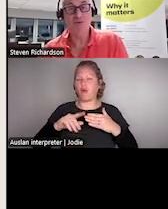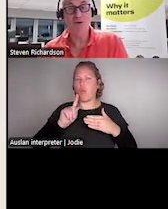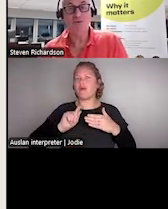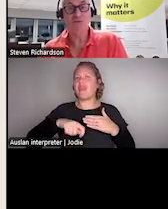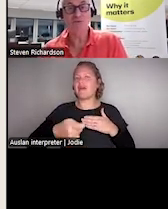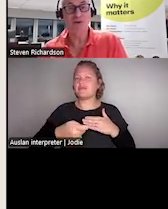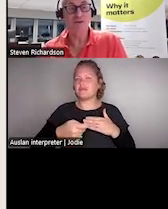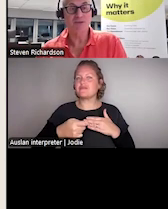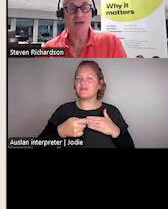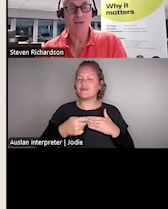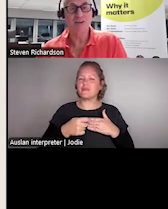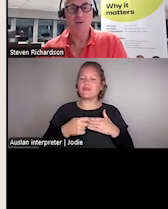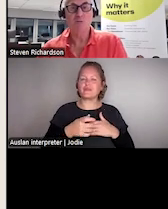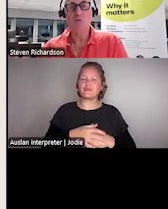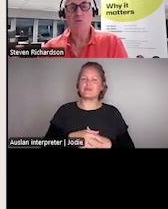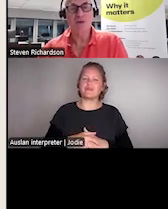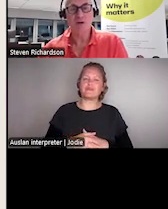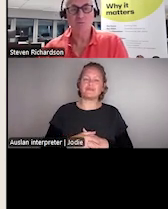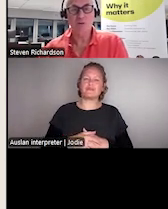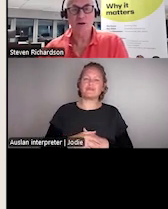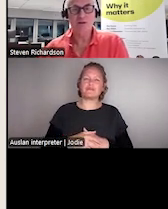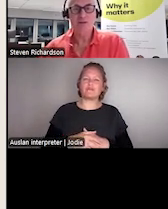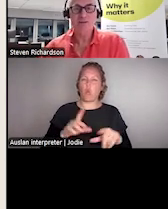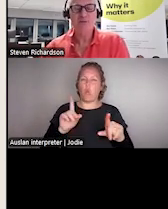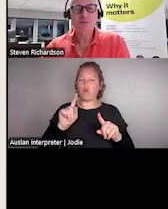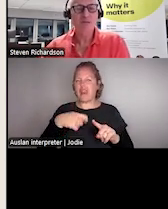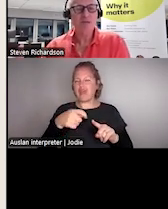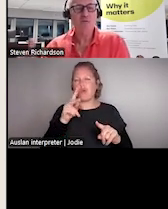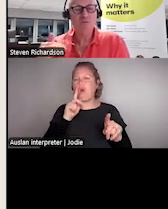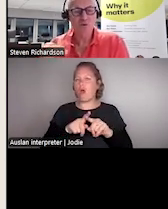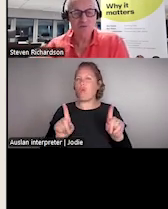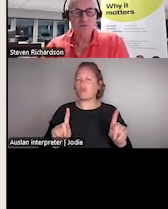you are going to undertake. What that might look like. So you want to make your donors